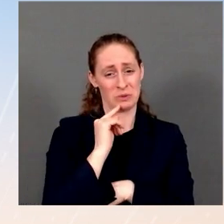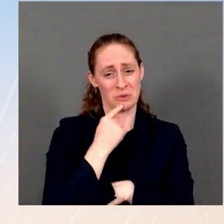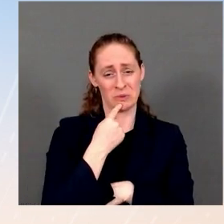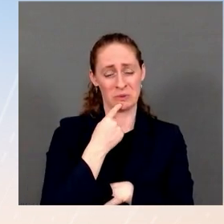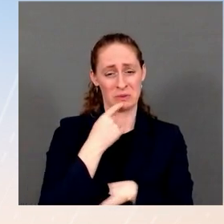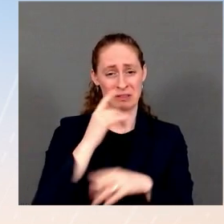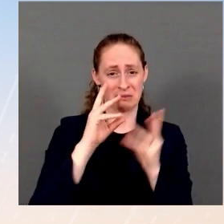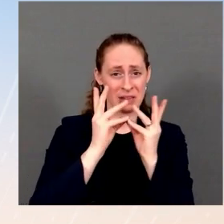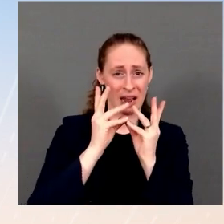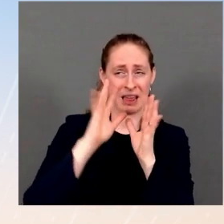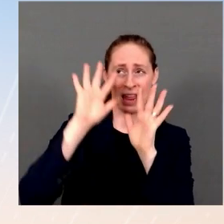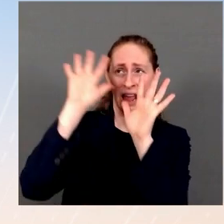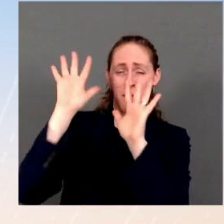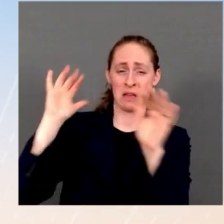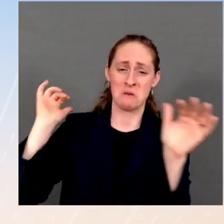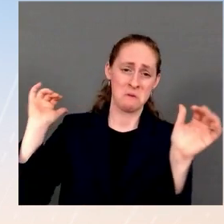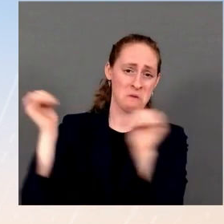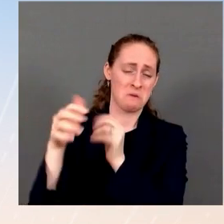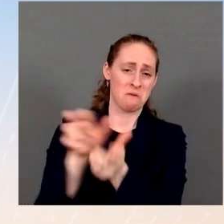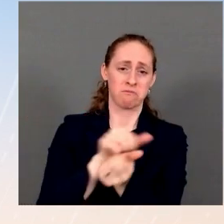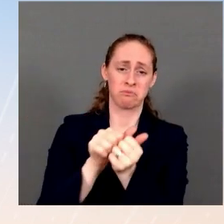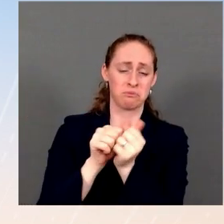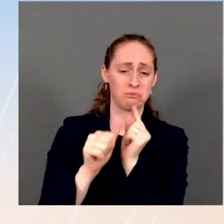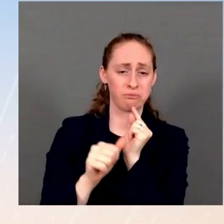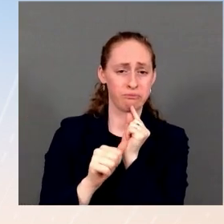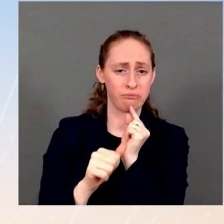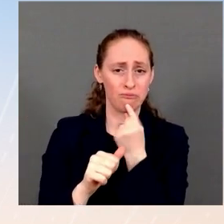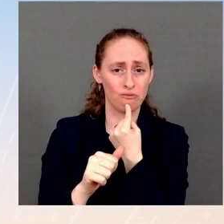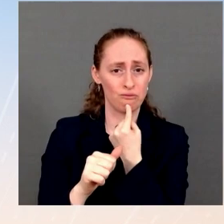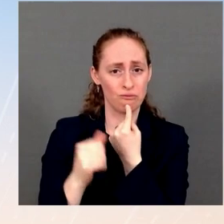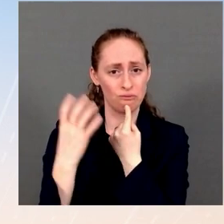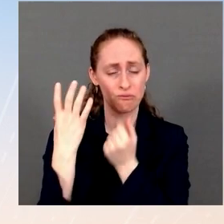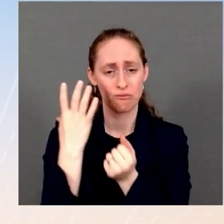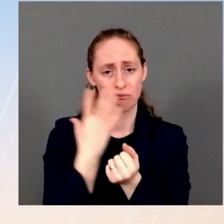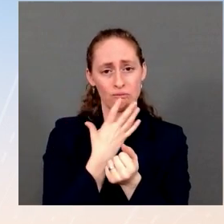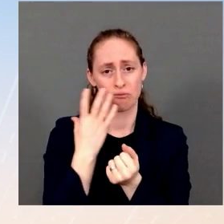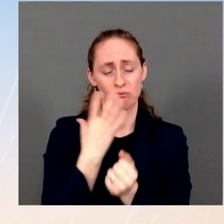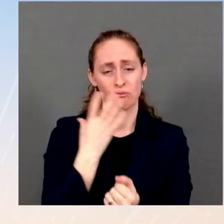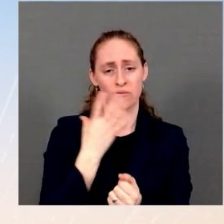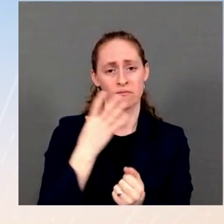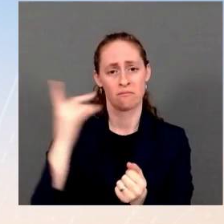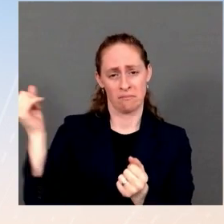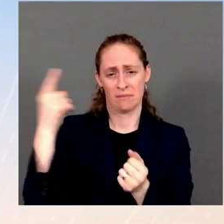50 to 52 percent emissions reductions by 2030. He did that in April.